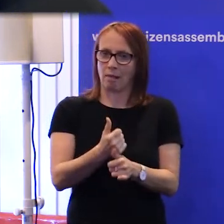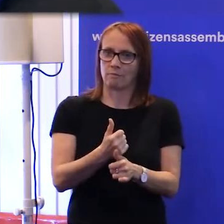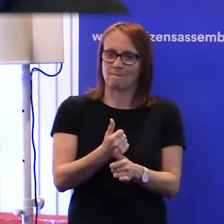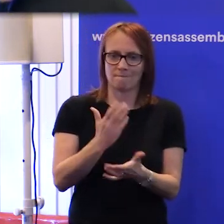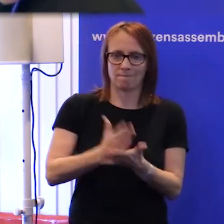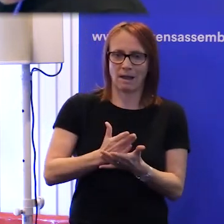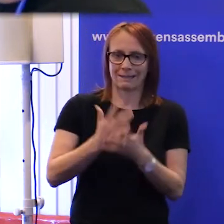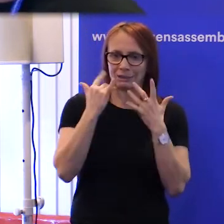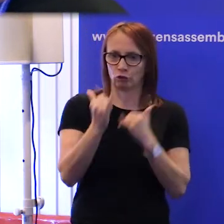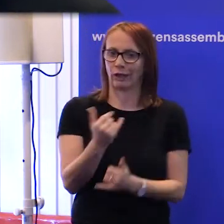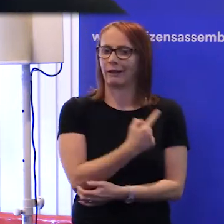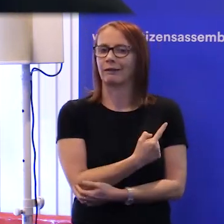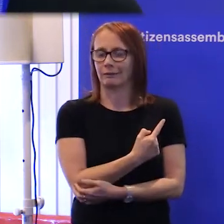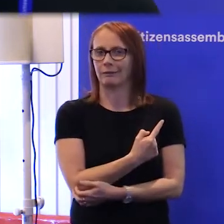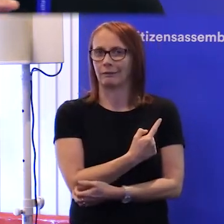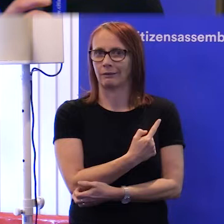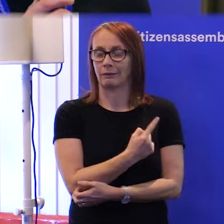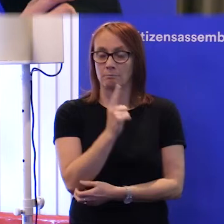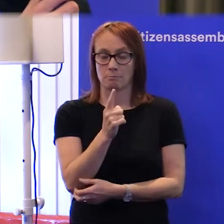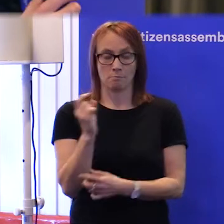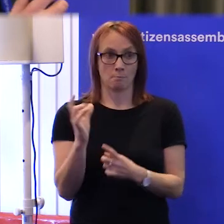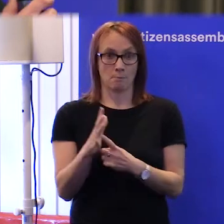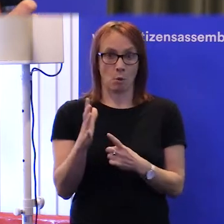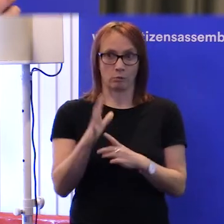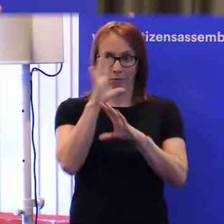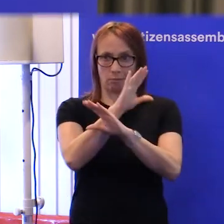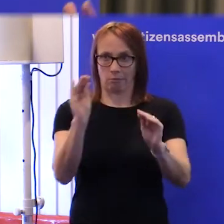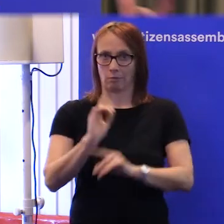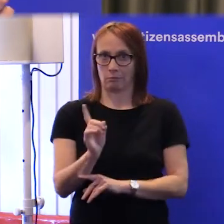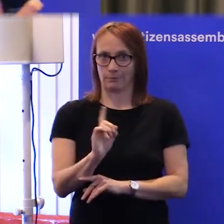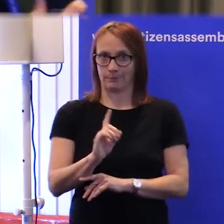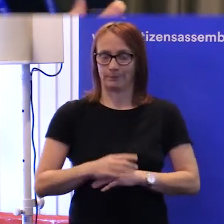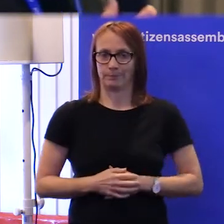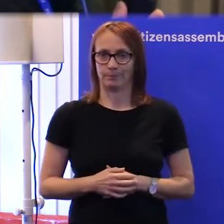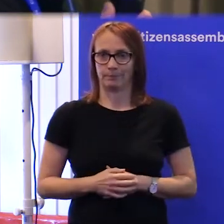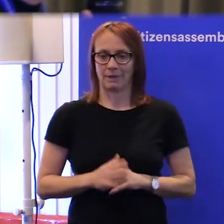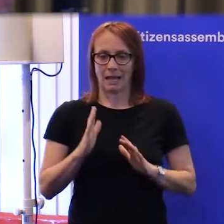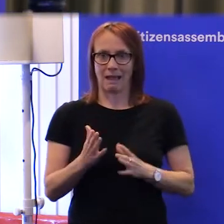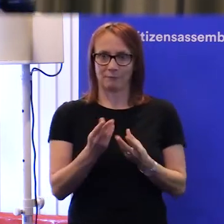but I suppose the the underlying message is that you know trust your sources but